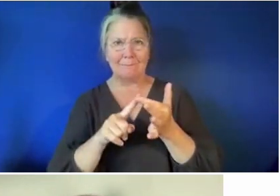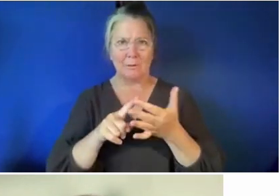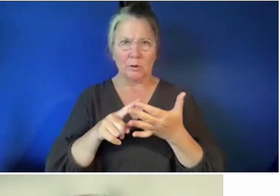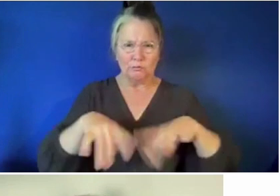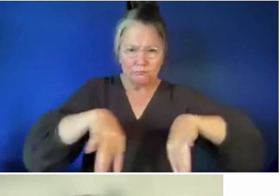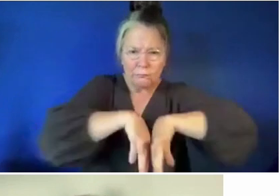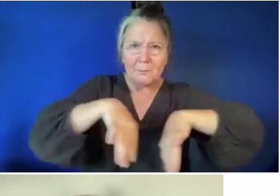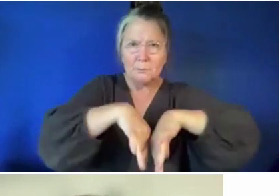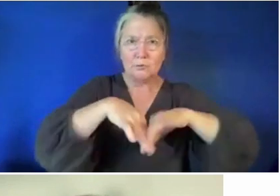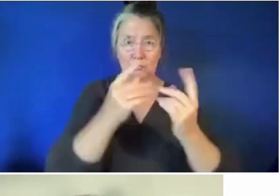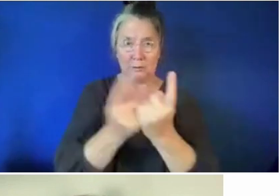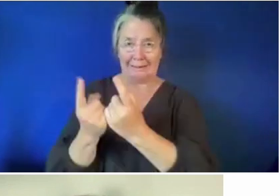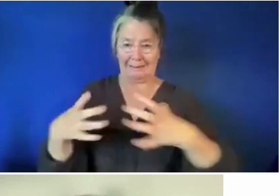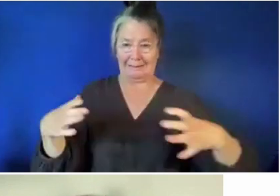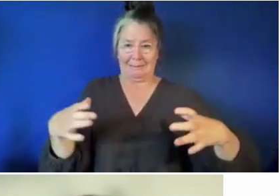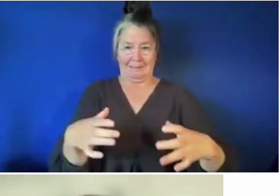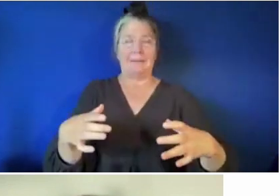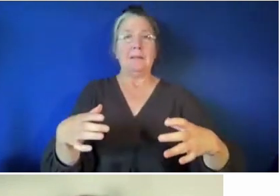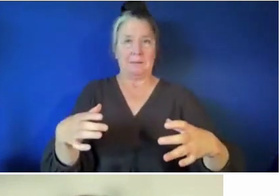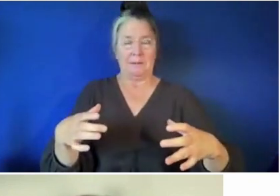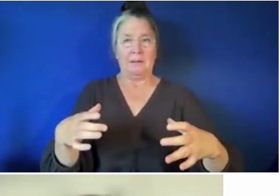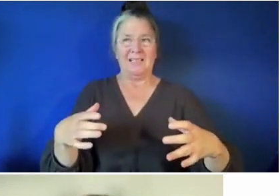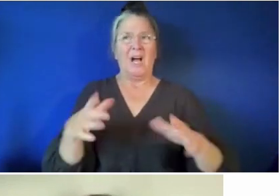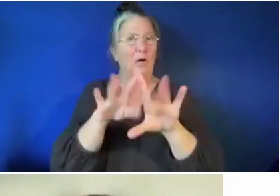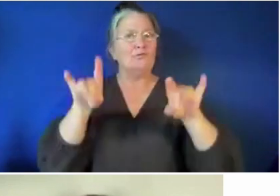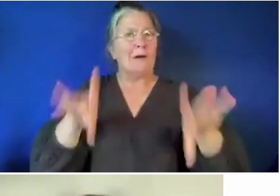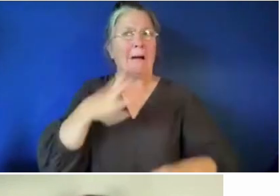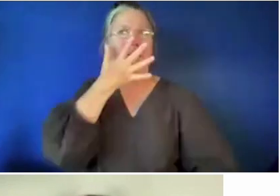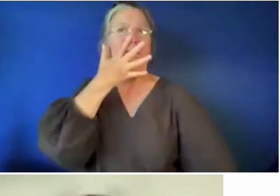and much larger nuclear industries than we have here in Australia,